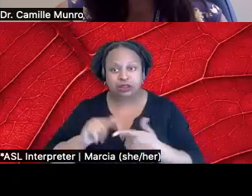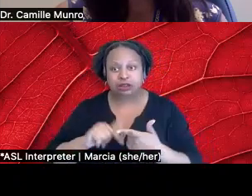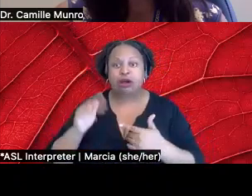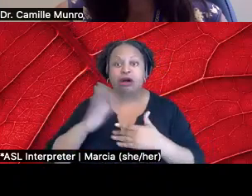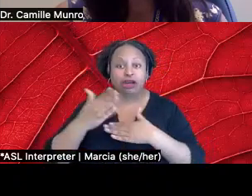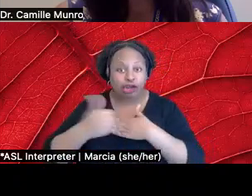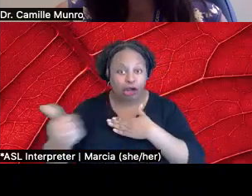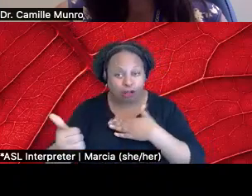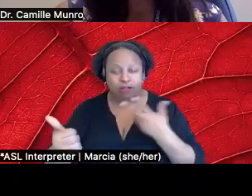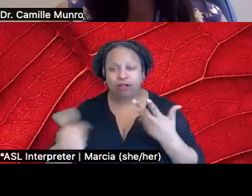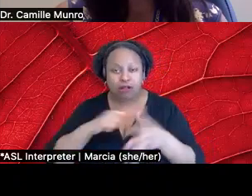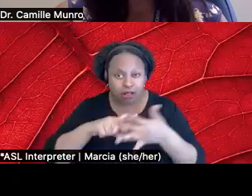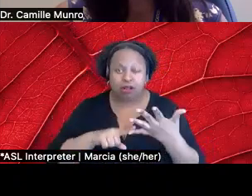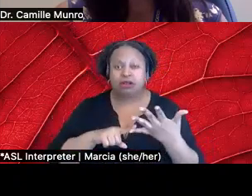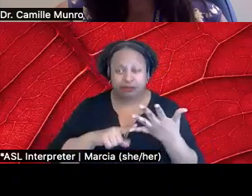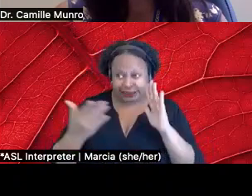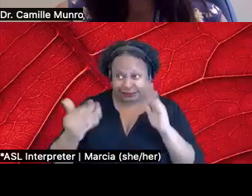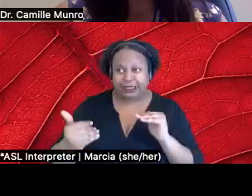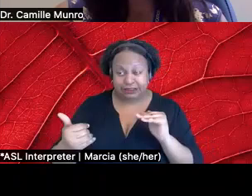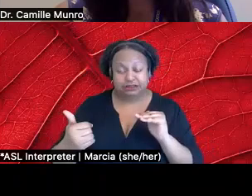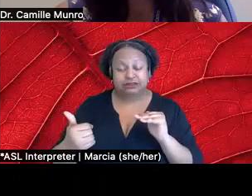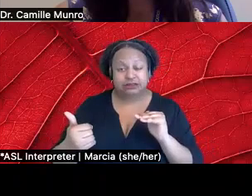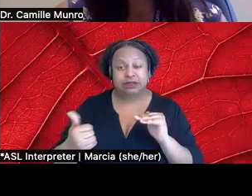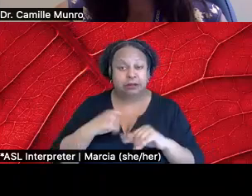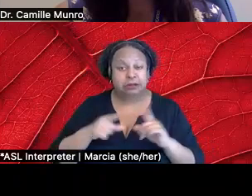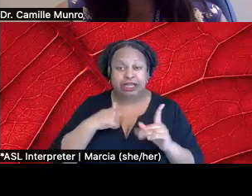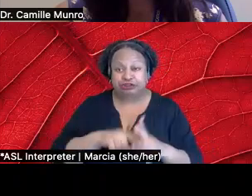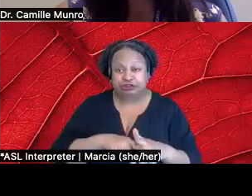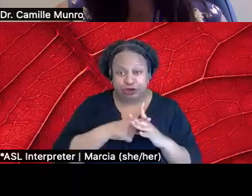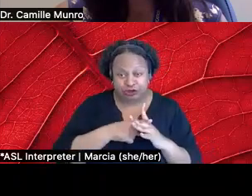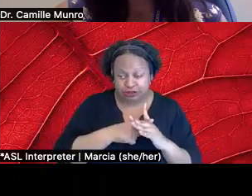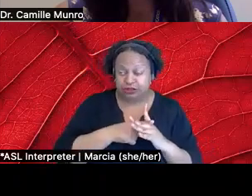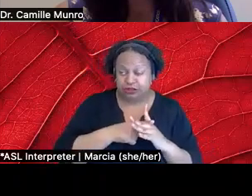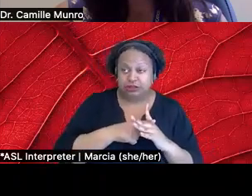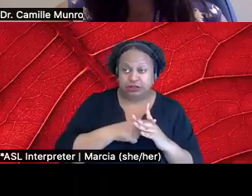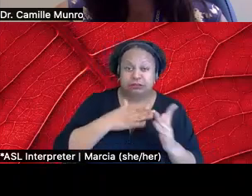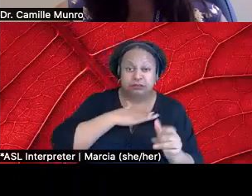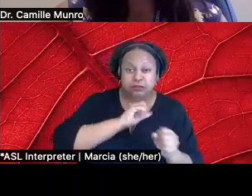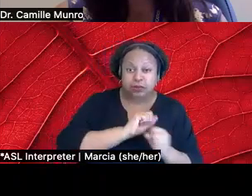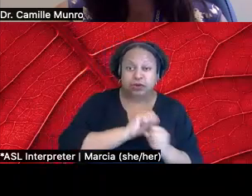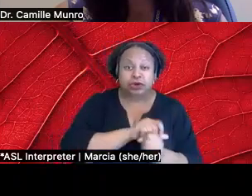But I started out as a, as a physician of disability who could, who was very limited.